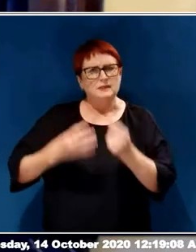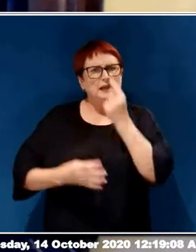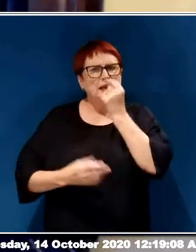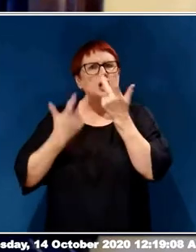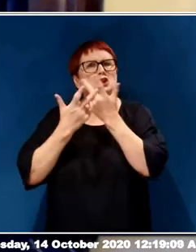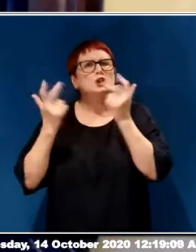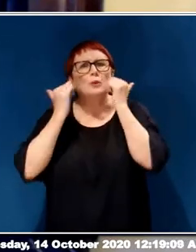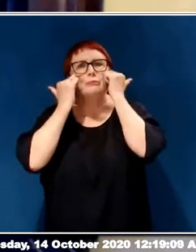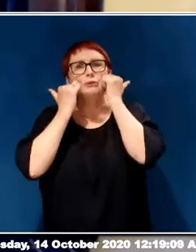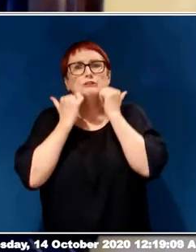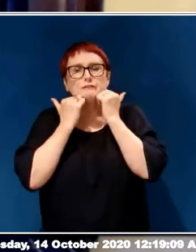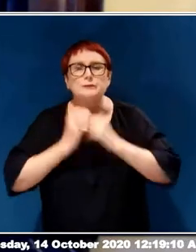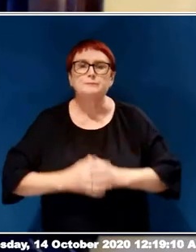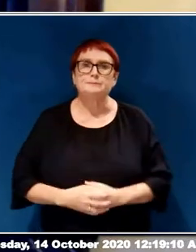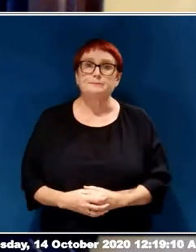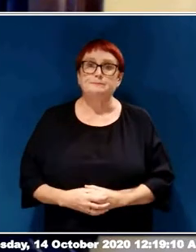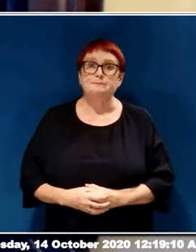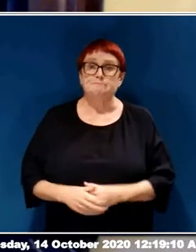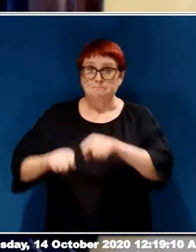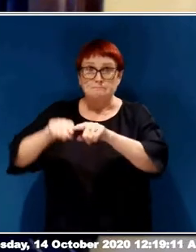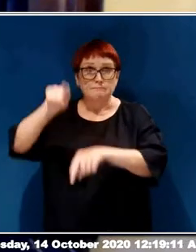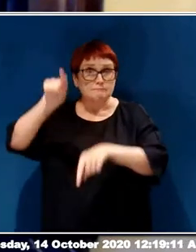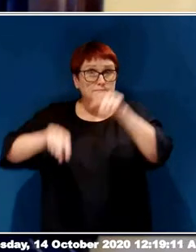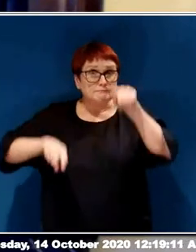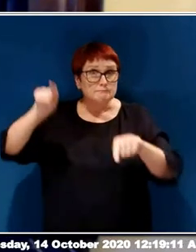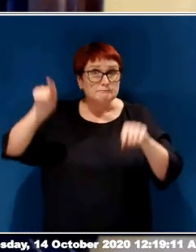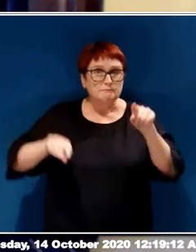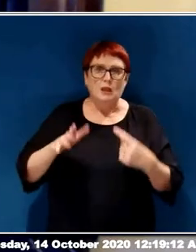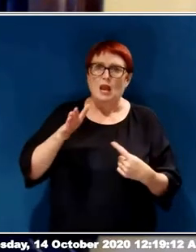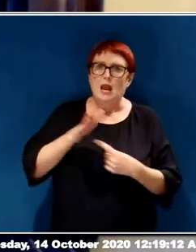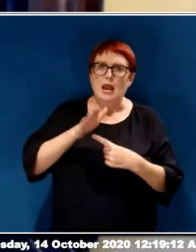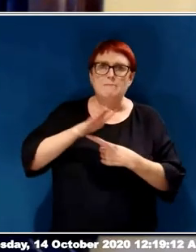foundation beneath reasonable adjustments, and that reasonable